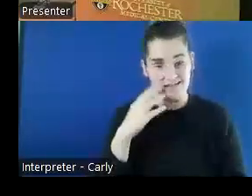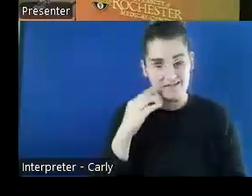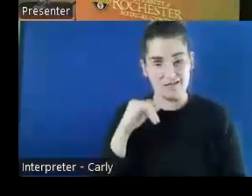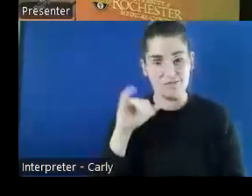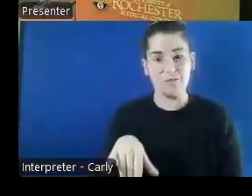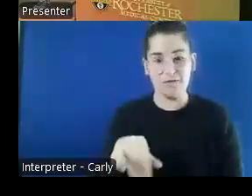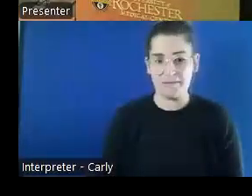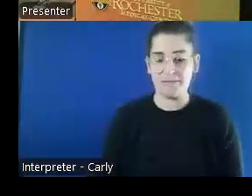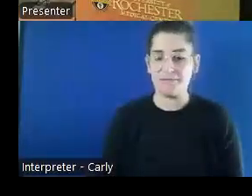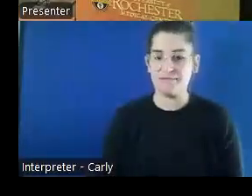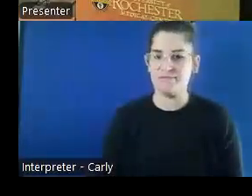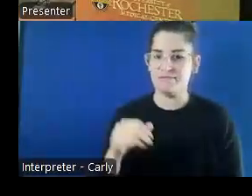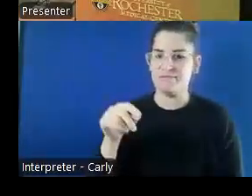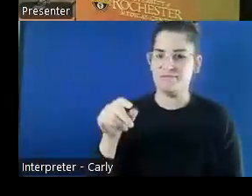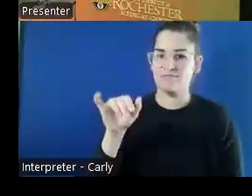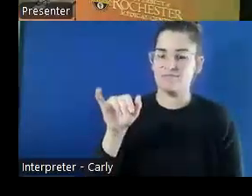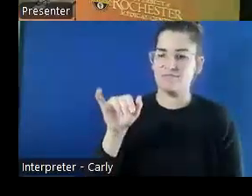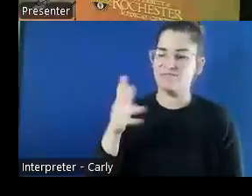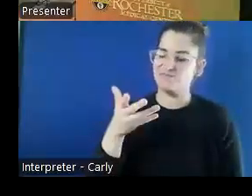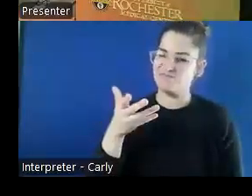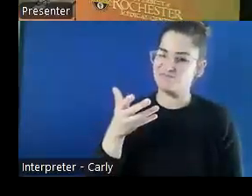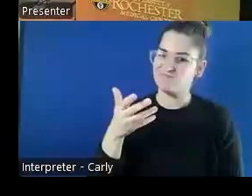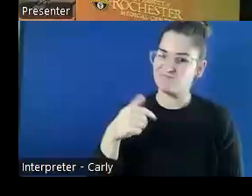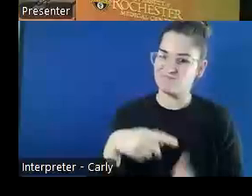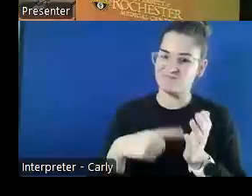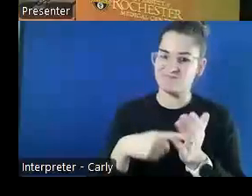this kind of classic thing where the patient doesn't really tolerate uncertainty very well